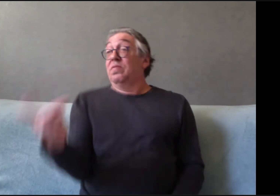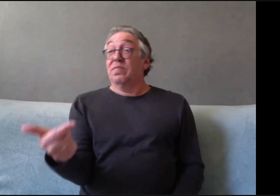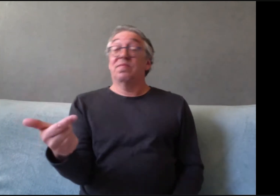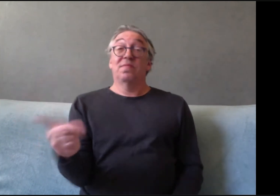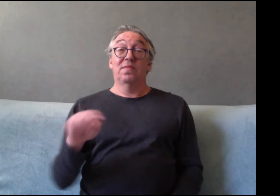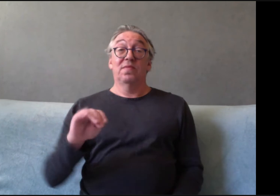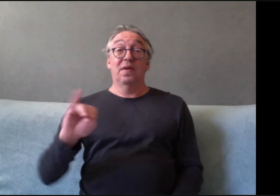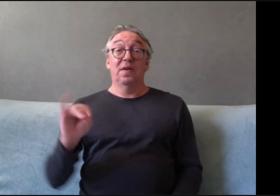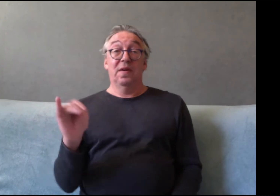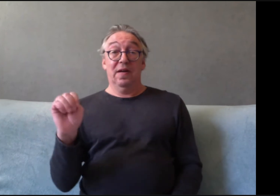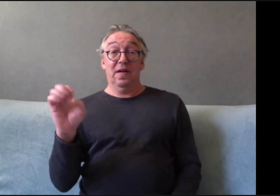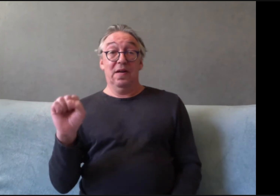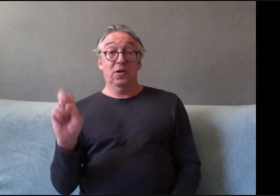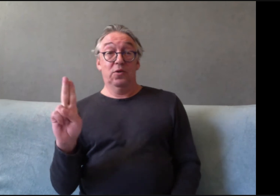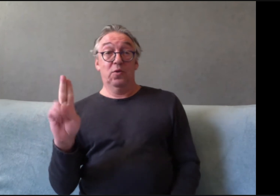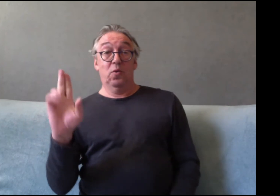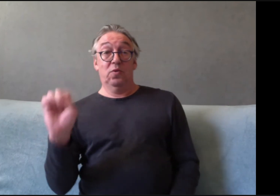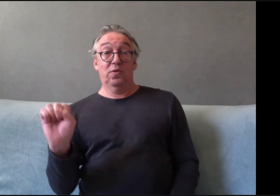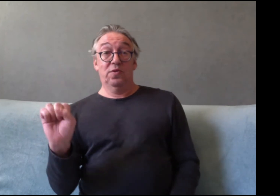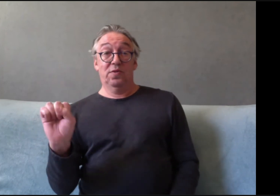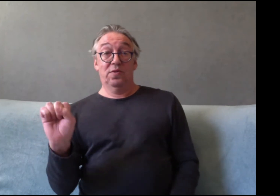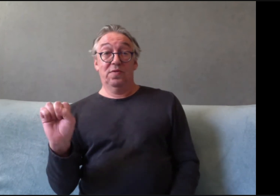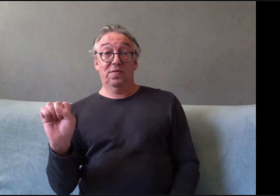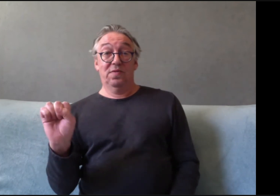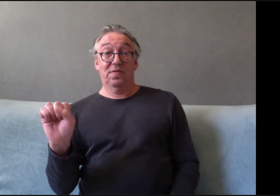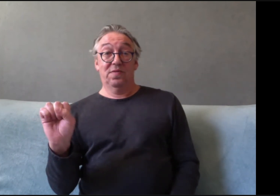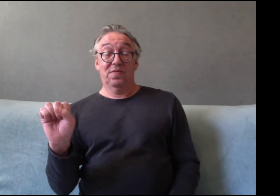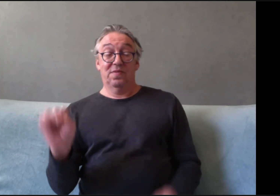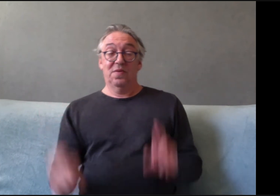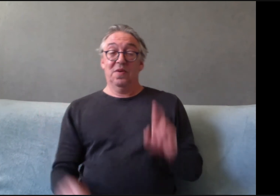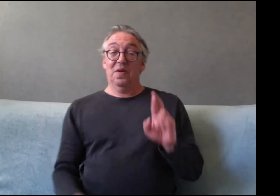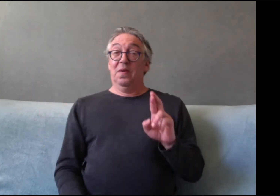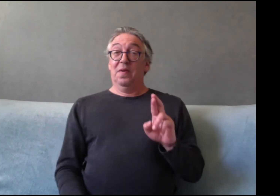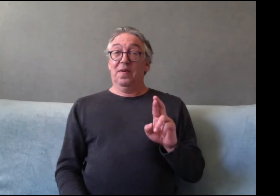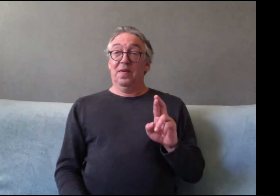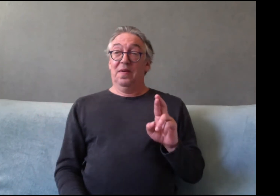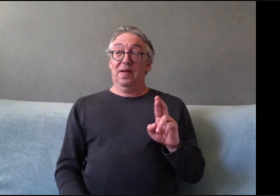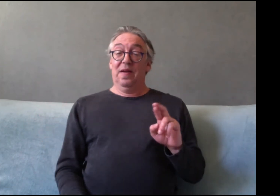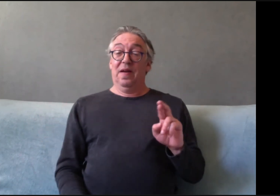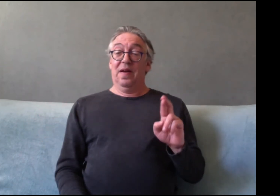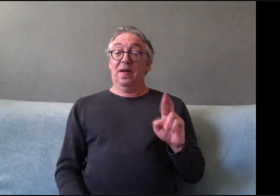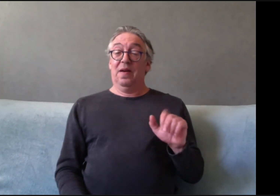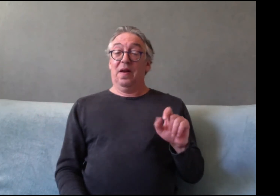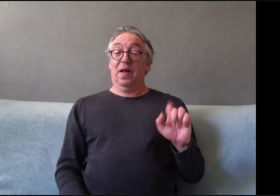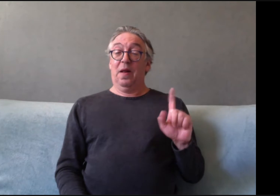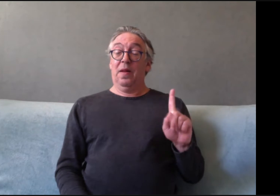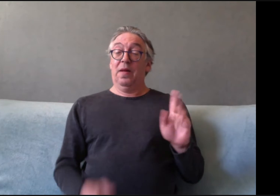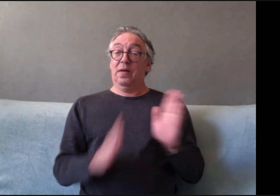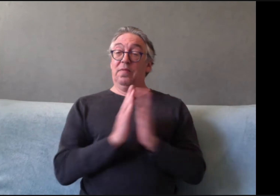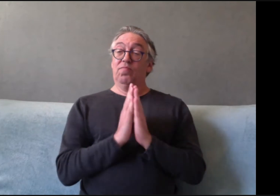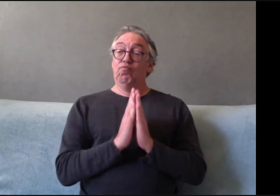You're still unmuted yourself, Please, click on the microphone icon and we'll be able to hear you.